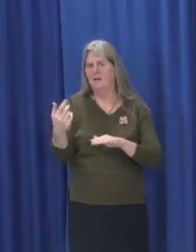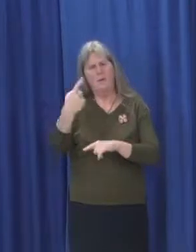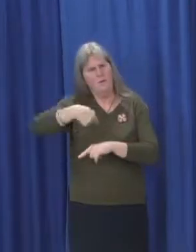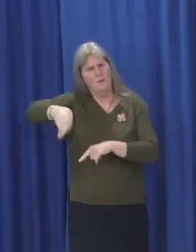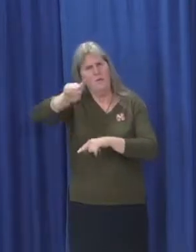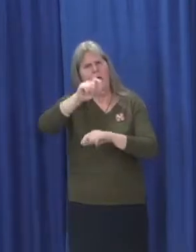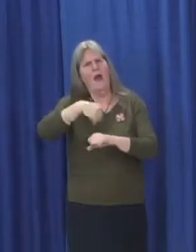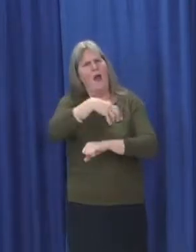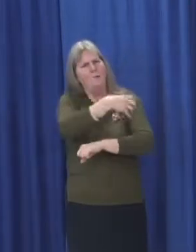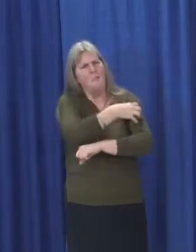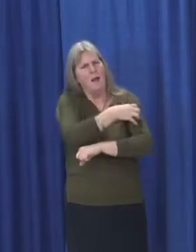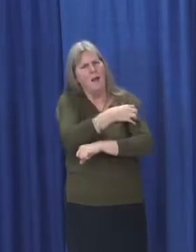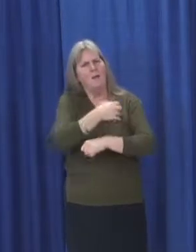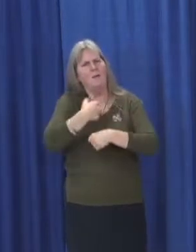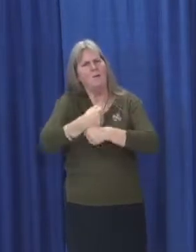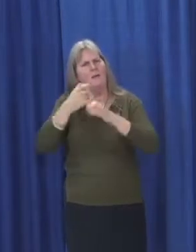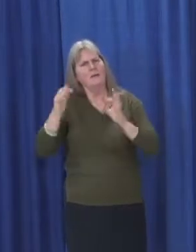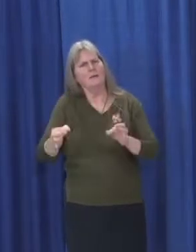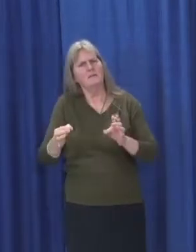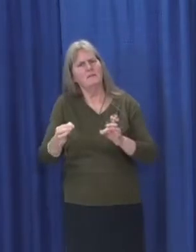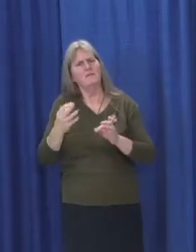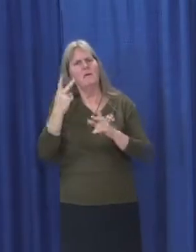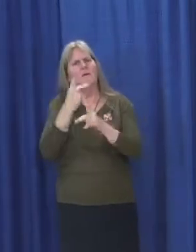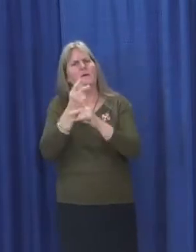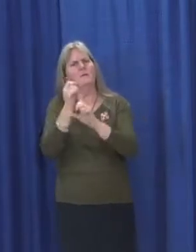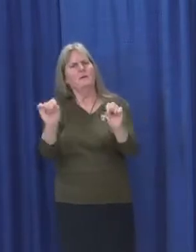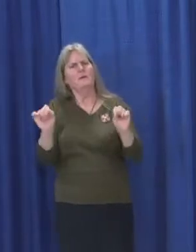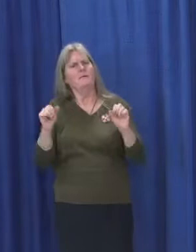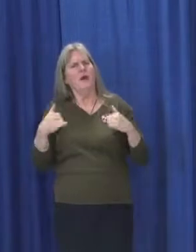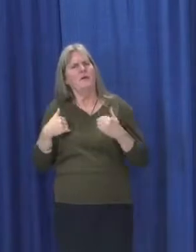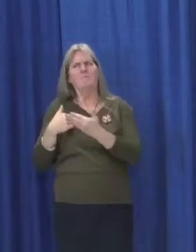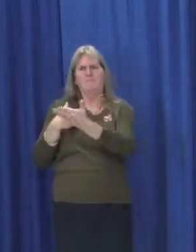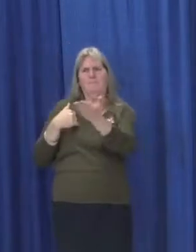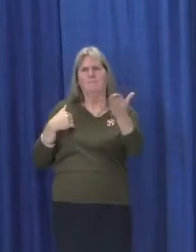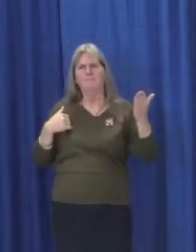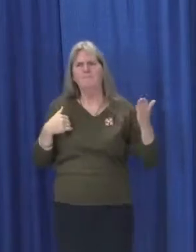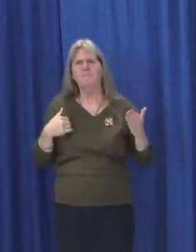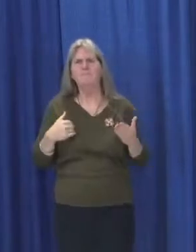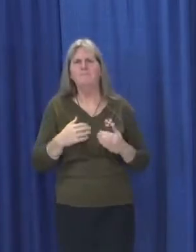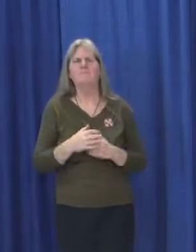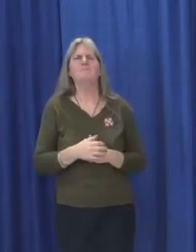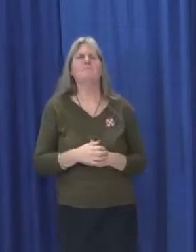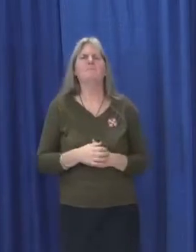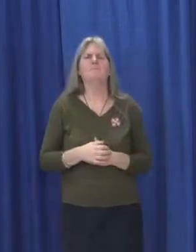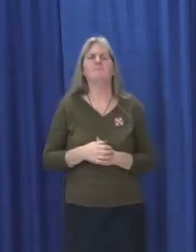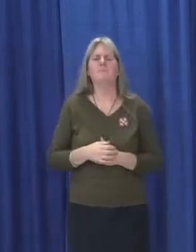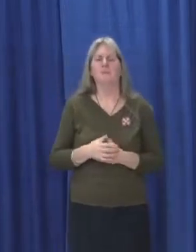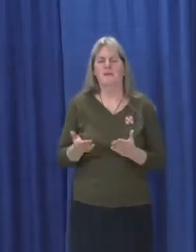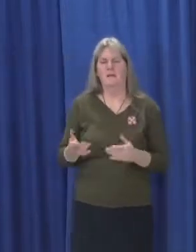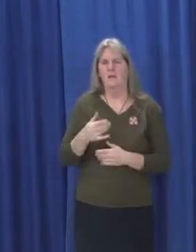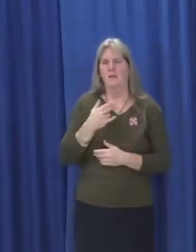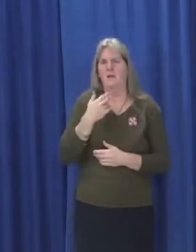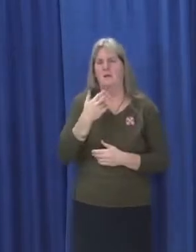this power to make this choice. We are fortunate to have